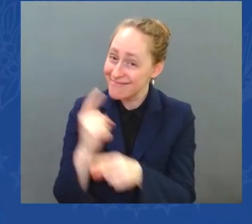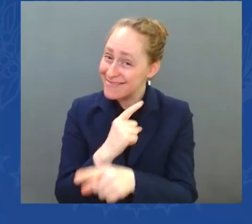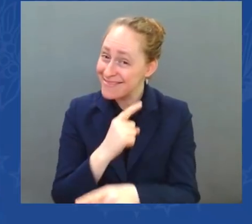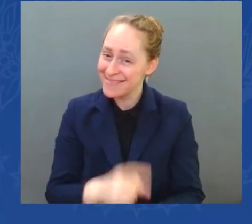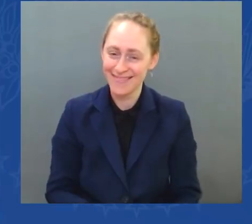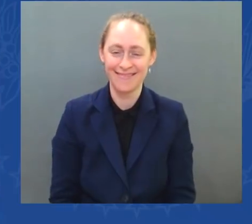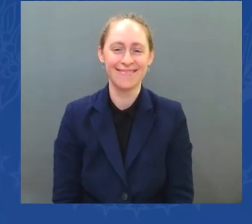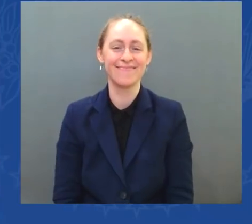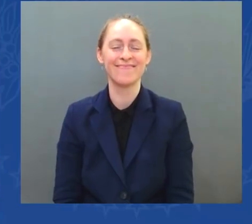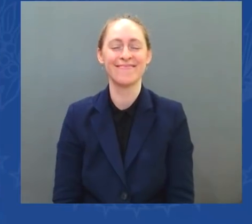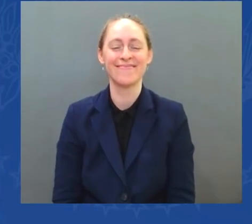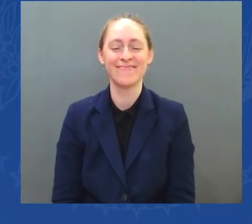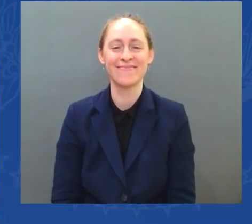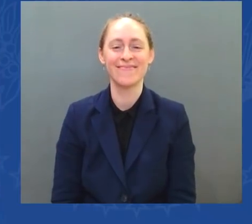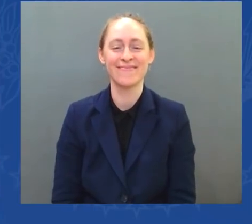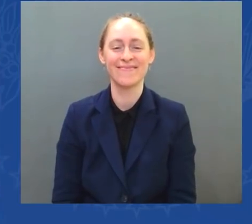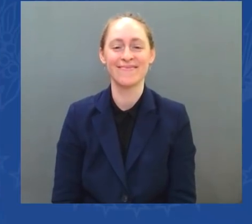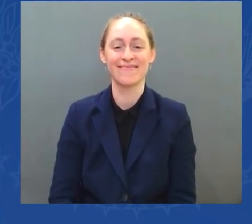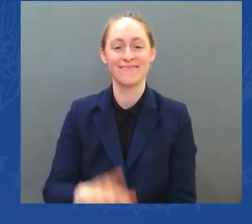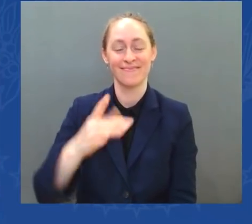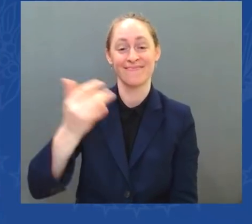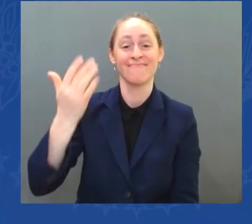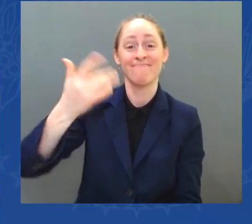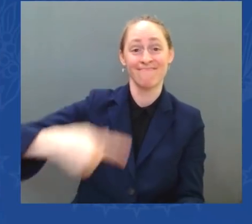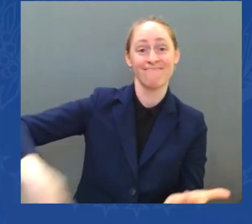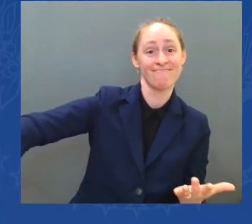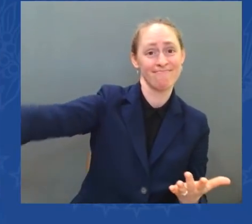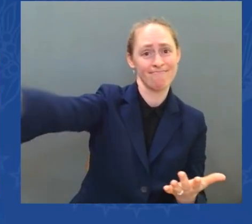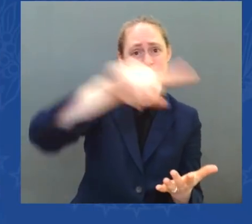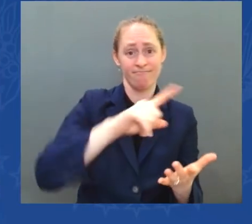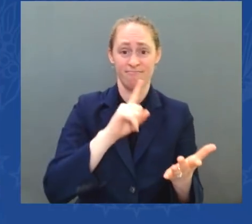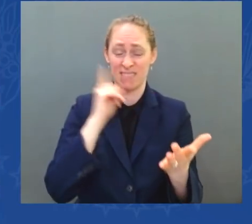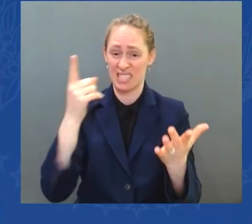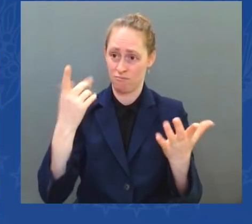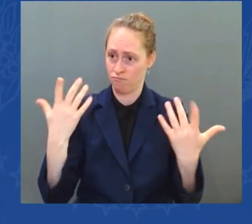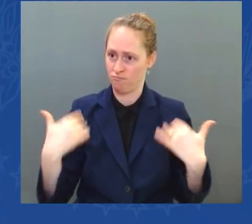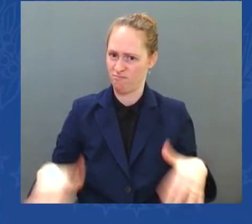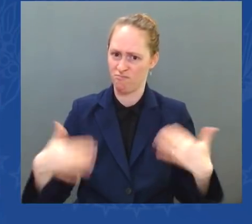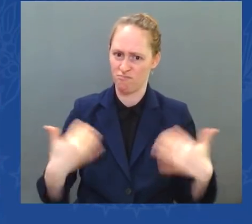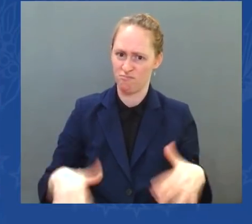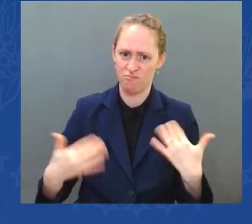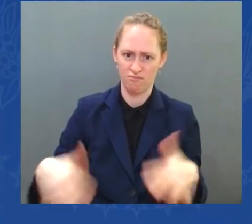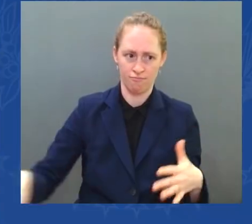Had to wait 17 days to be eligible to be sworn in. True story. And it wouldn't have happened,